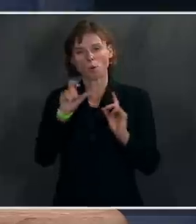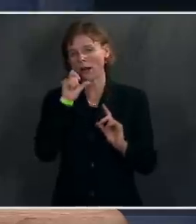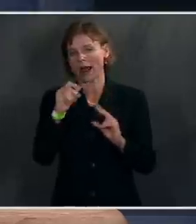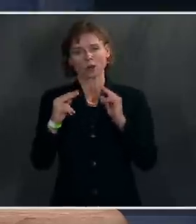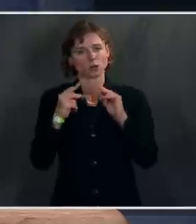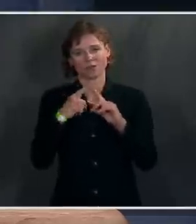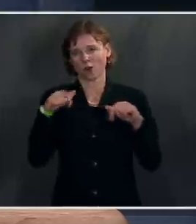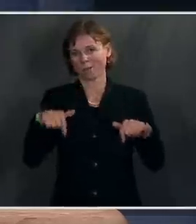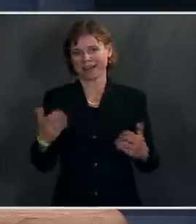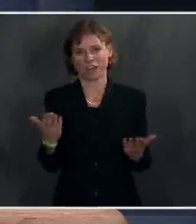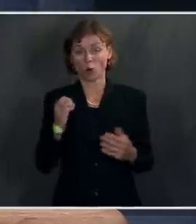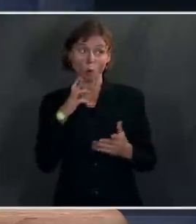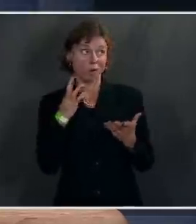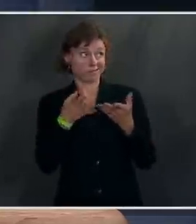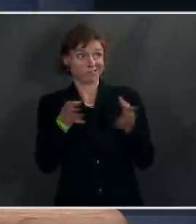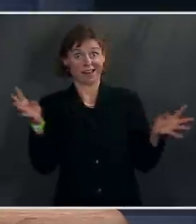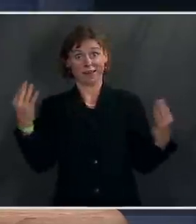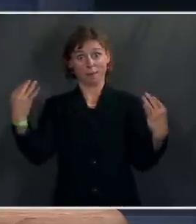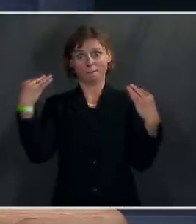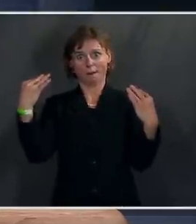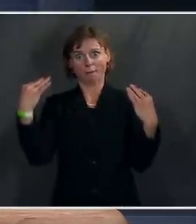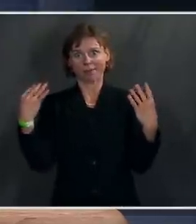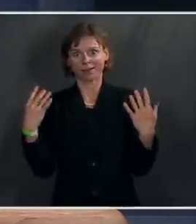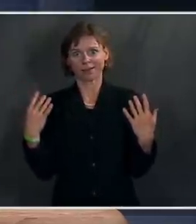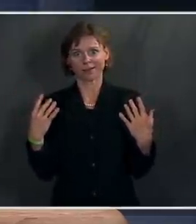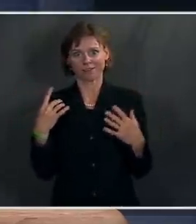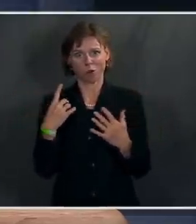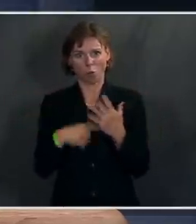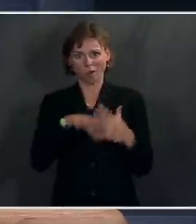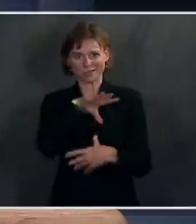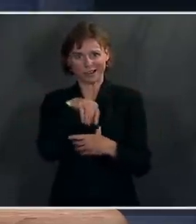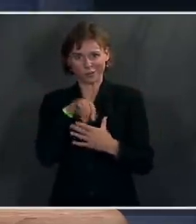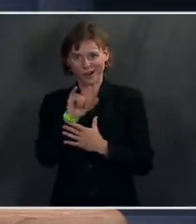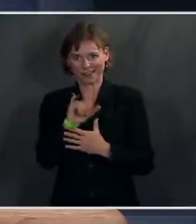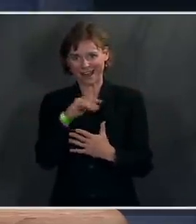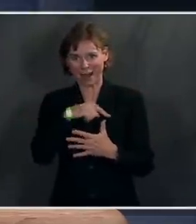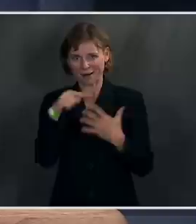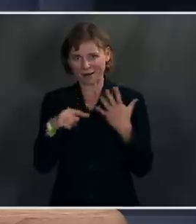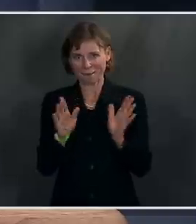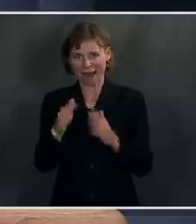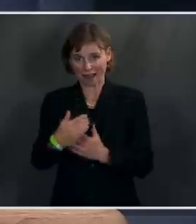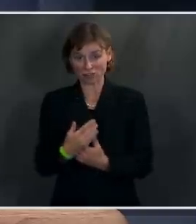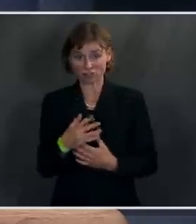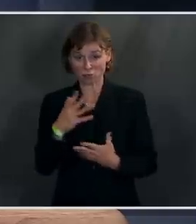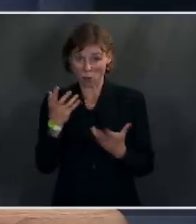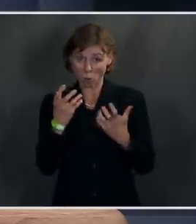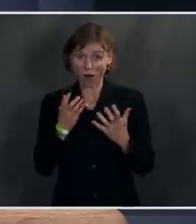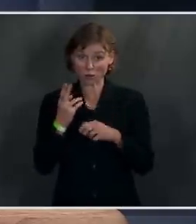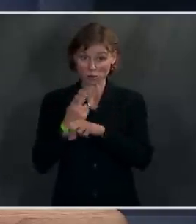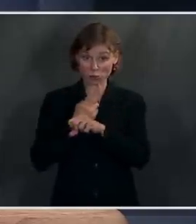in public about what is going to be in and out of the package. We want that to work through the legislative practice -- process.